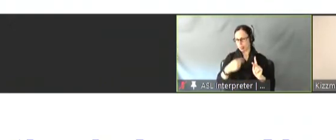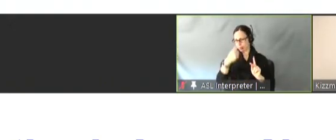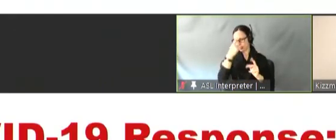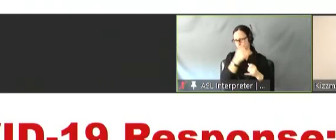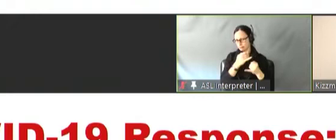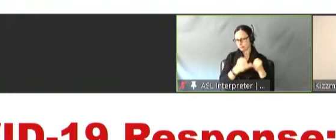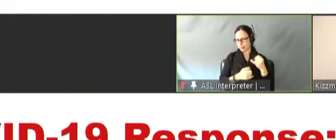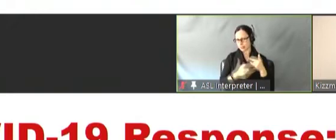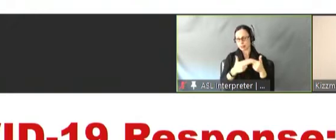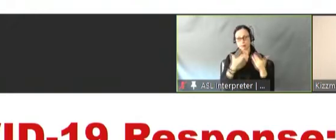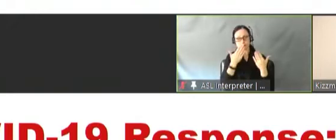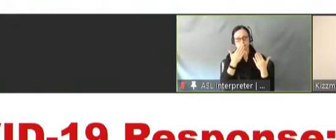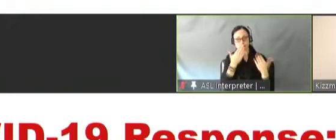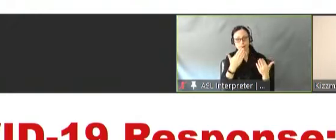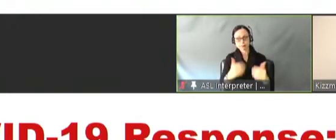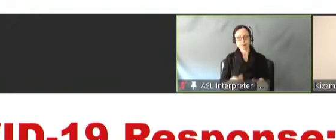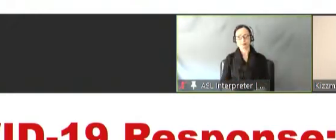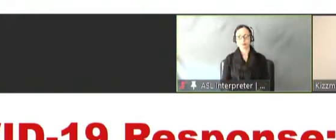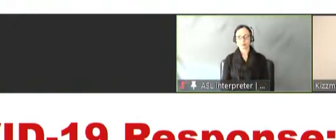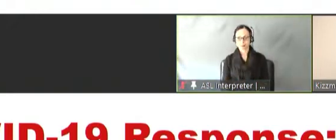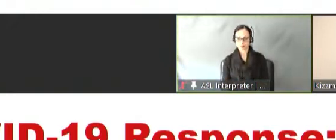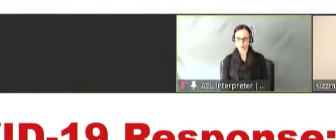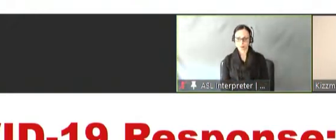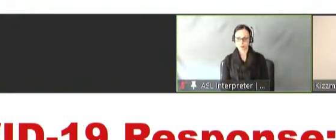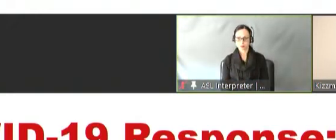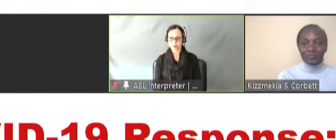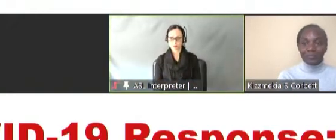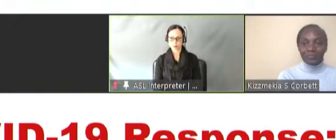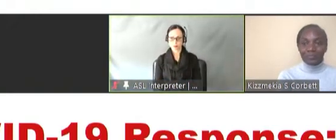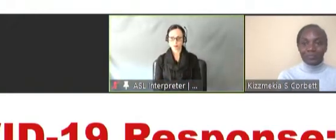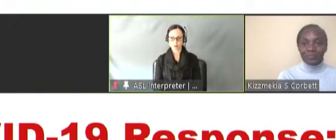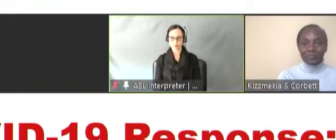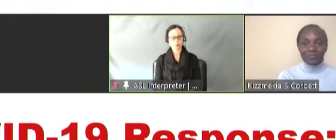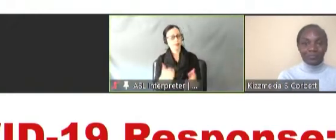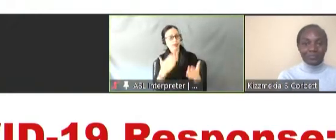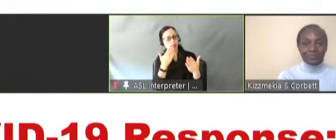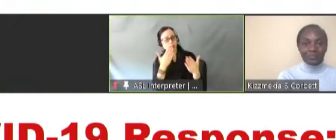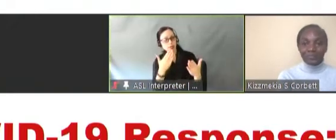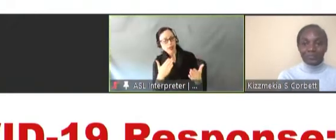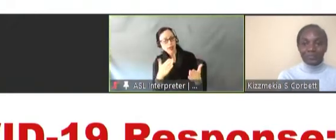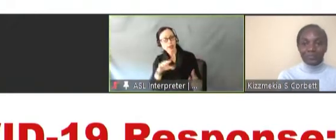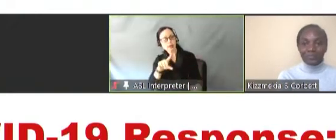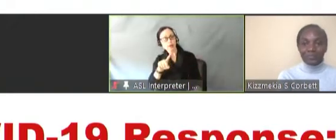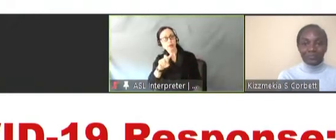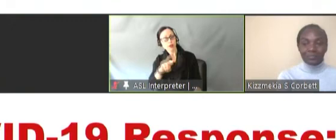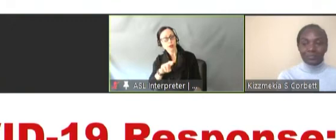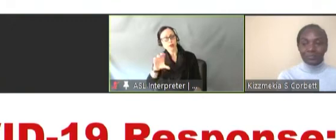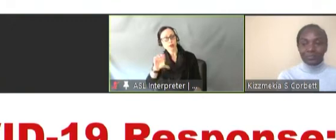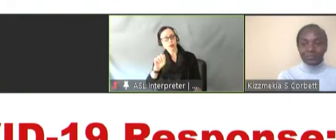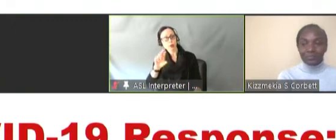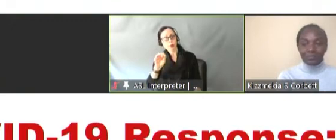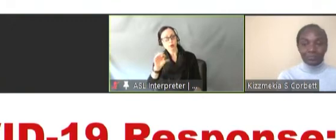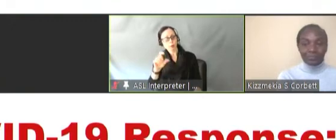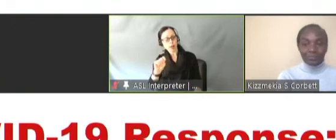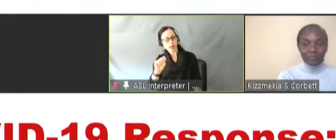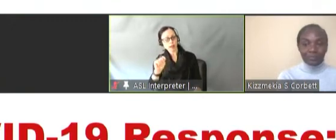Robert Hopkins: Thank you very much, Dr. Corbett. Our next presentation is Dr.